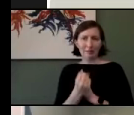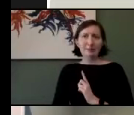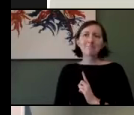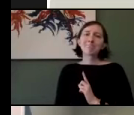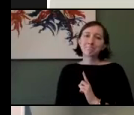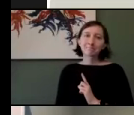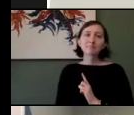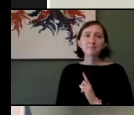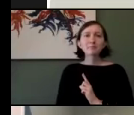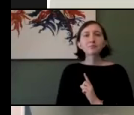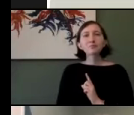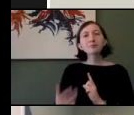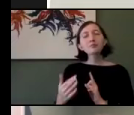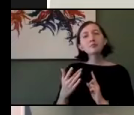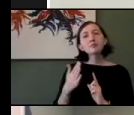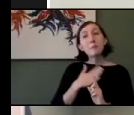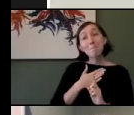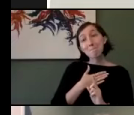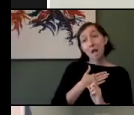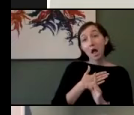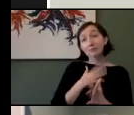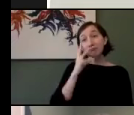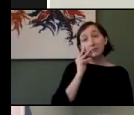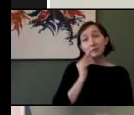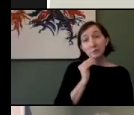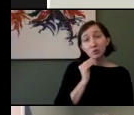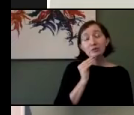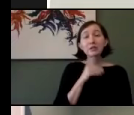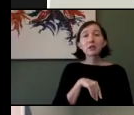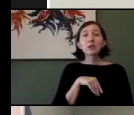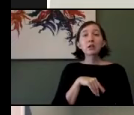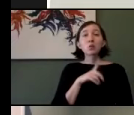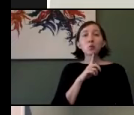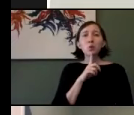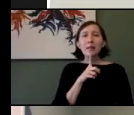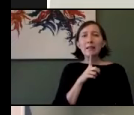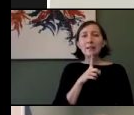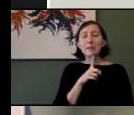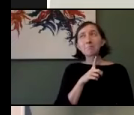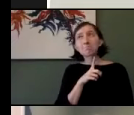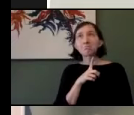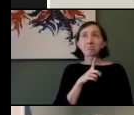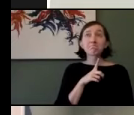What I have found is it's making sure people have the facts,